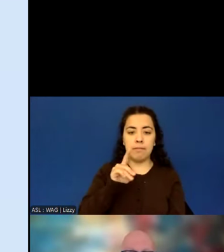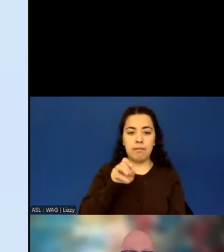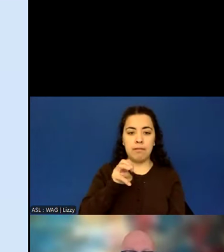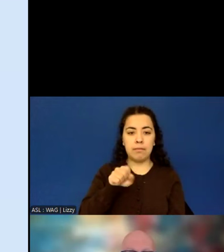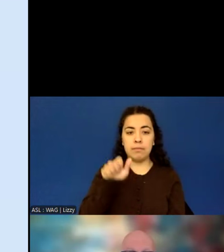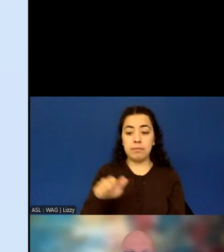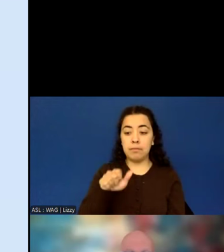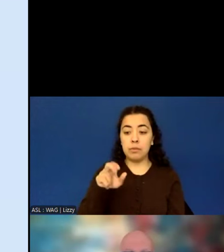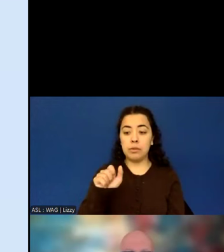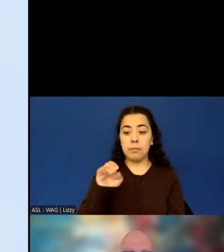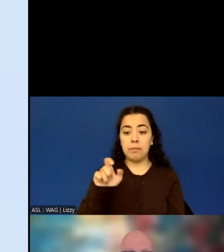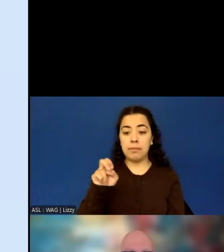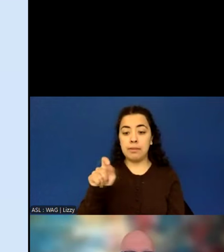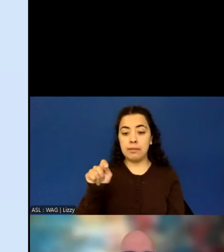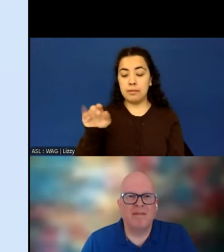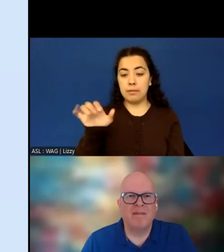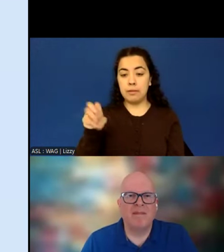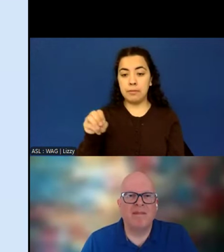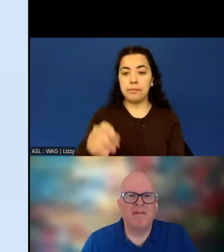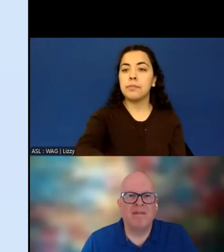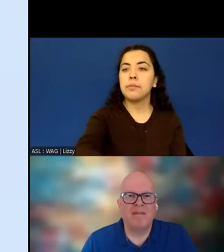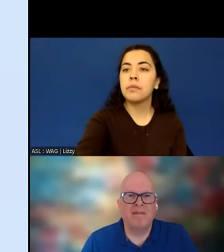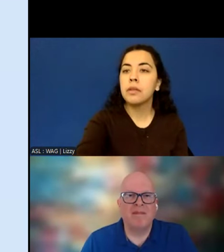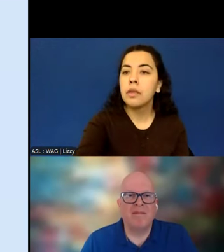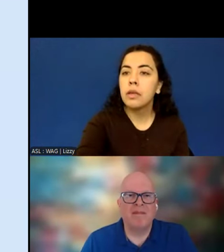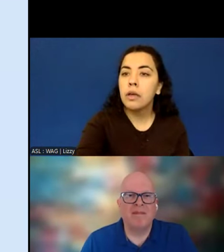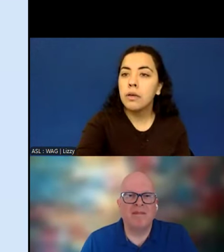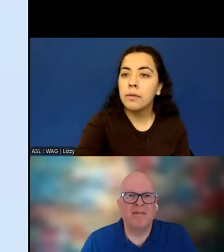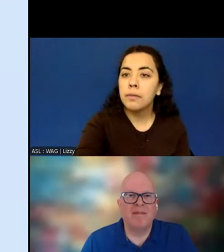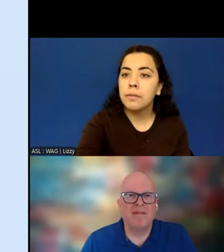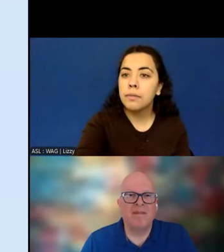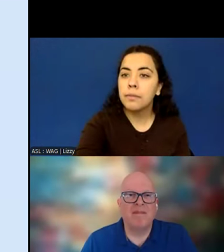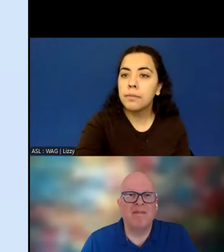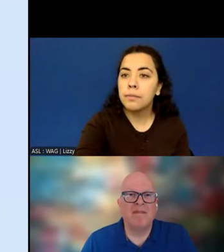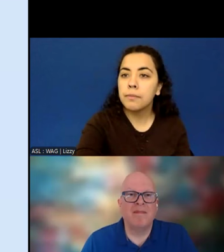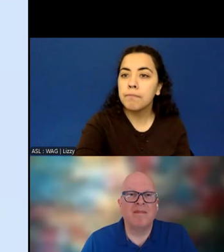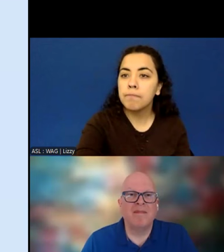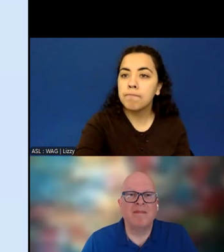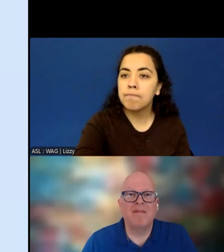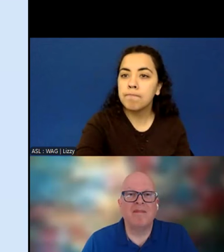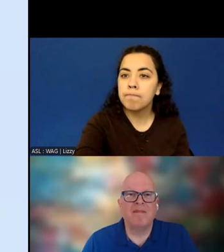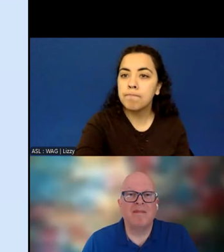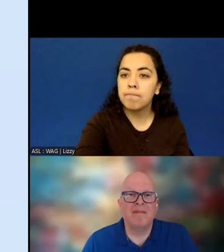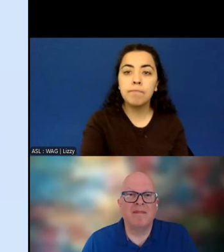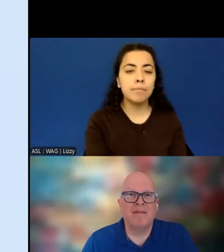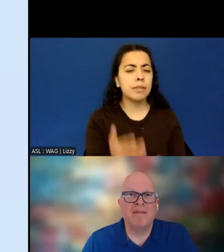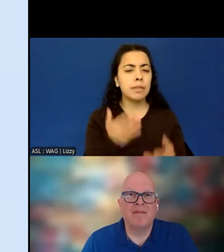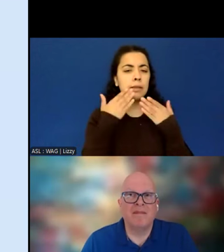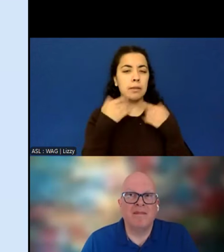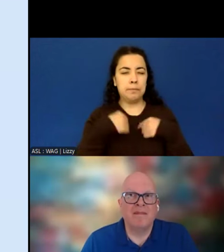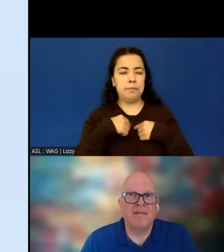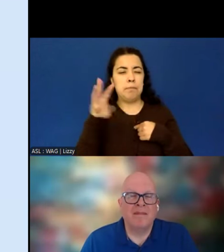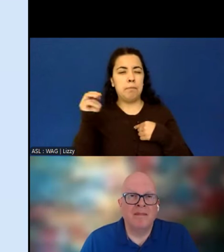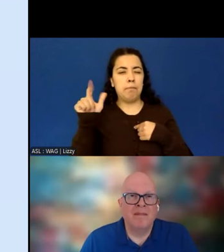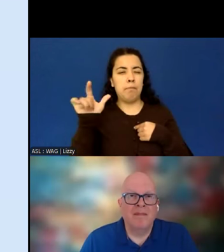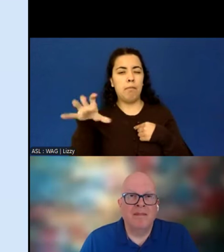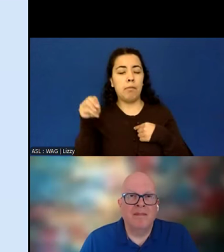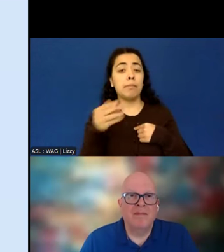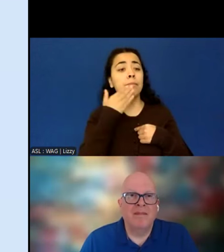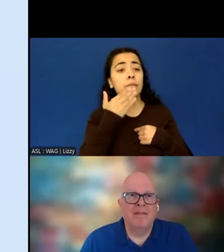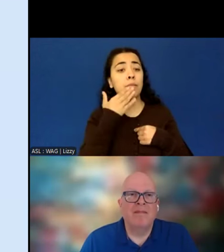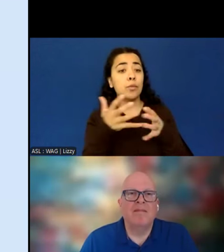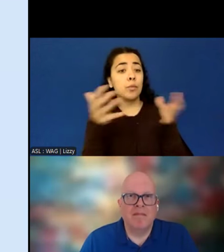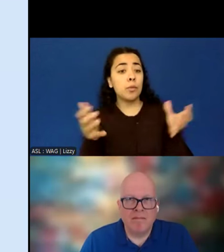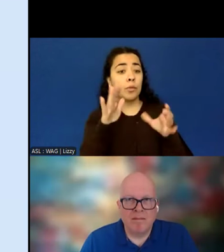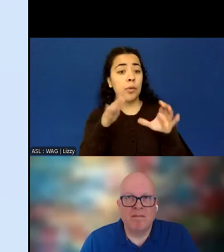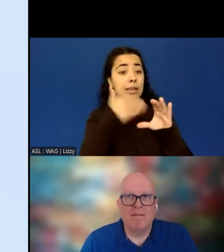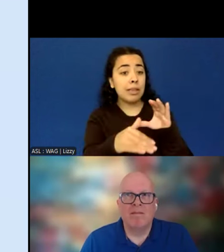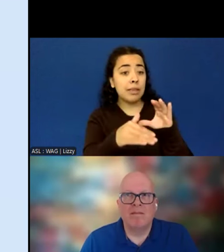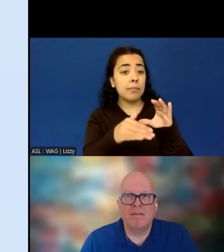much. I have posted your emails and LinkedIns in the chat as well. I would like to thank you